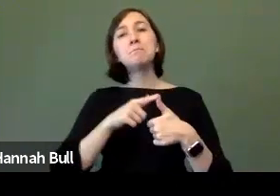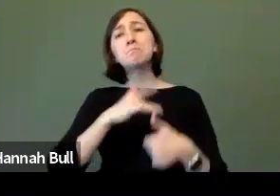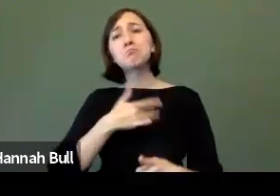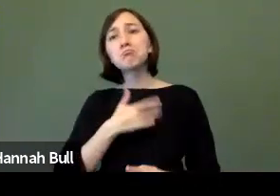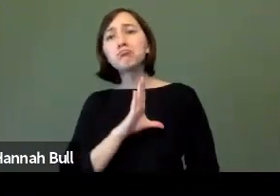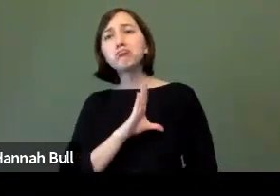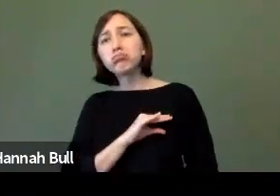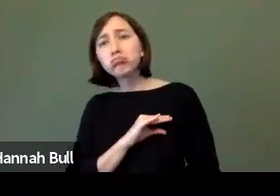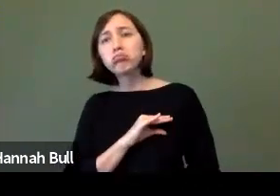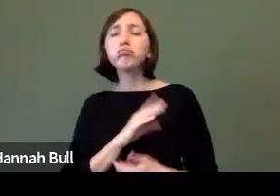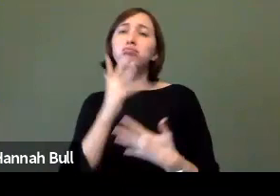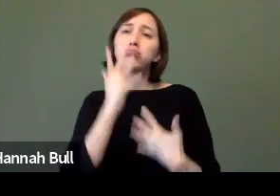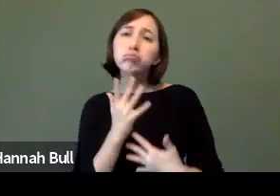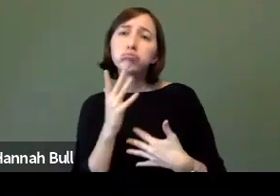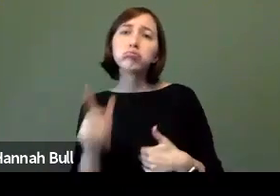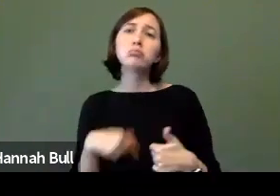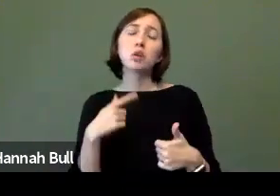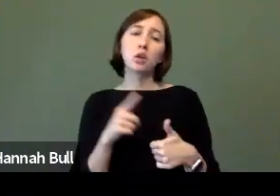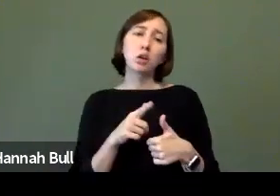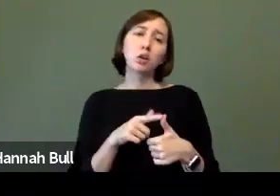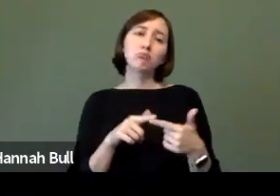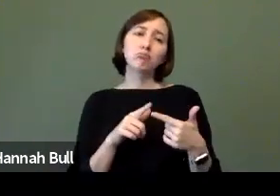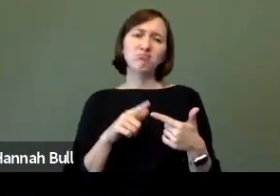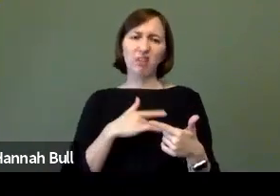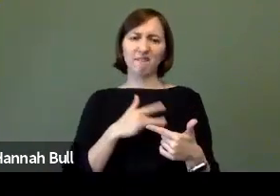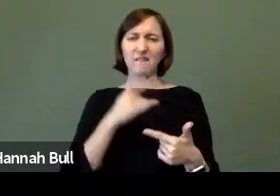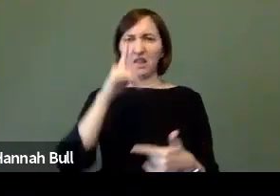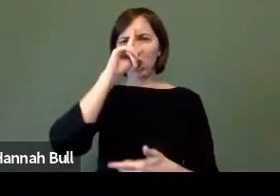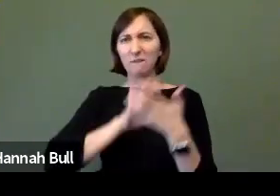Someone having confused thinking or reduced ability to concentrate.